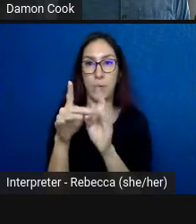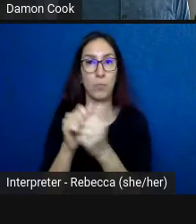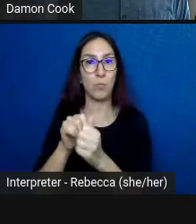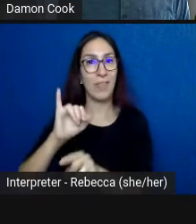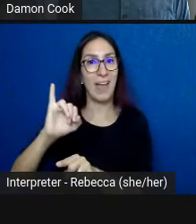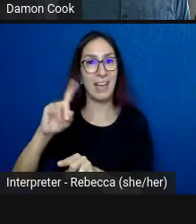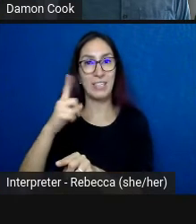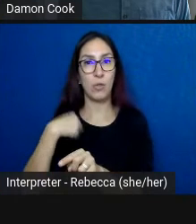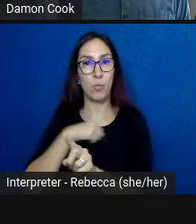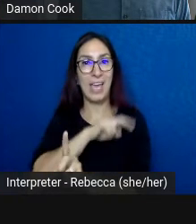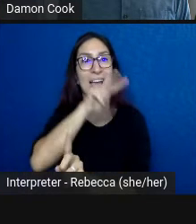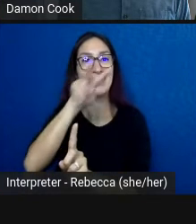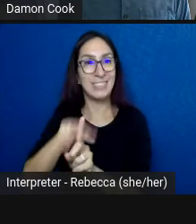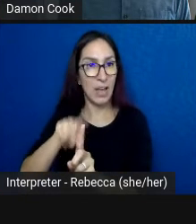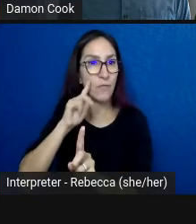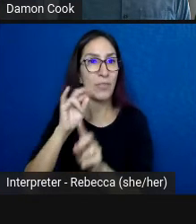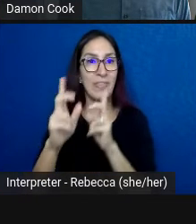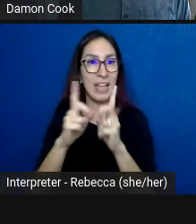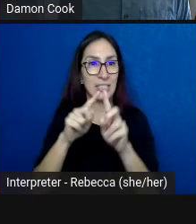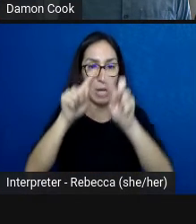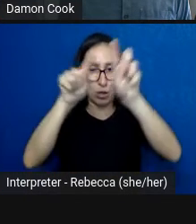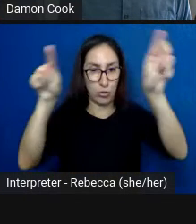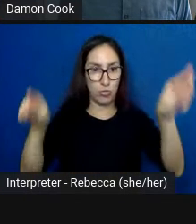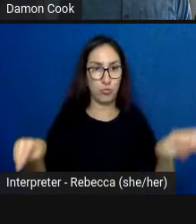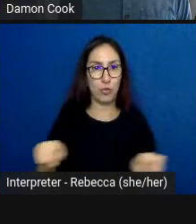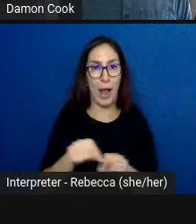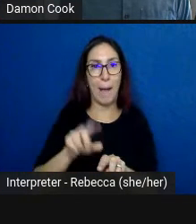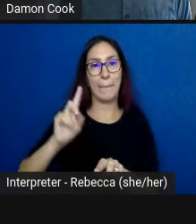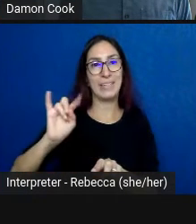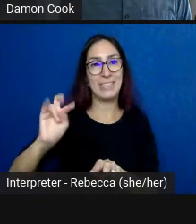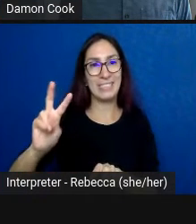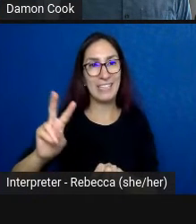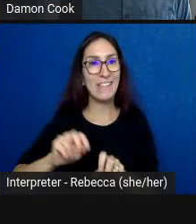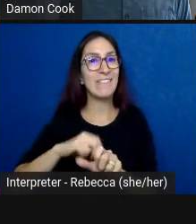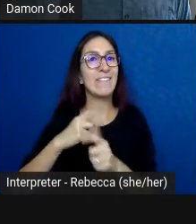to the dialog wrapping div in the ARIA labeled by attribute.